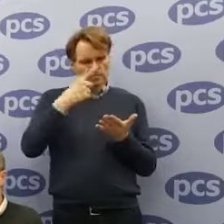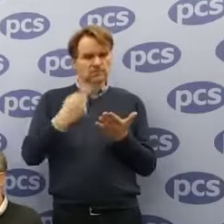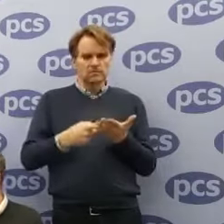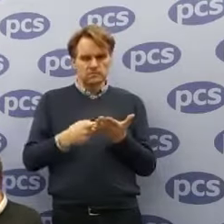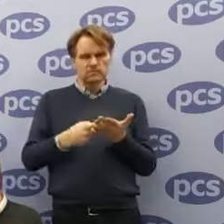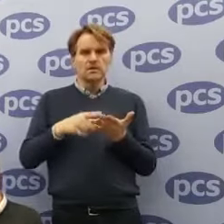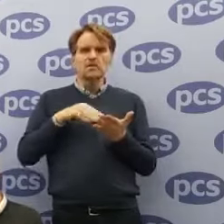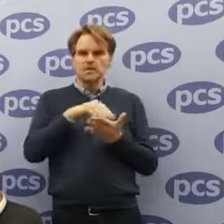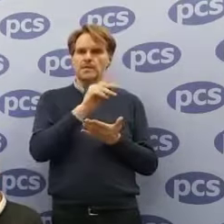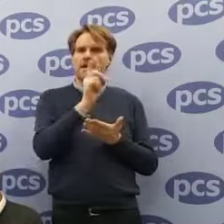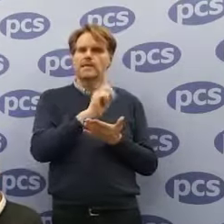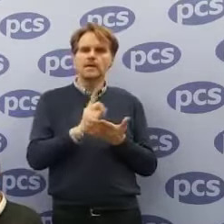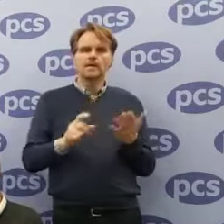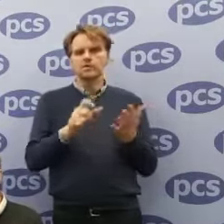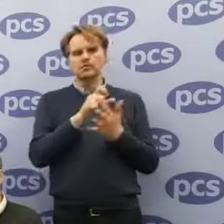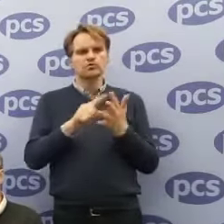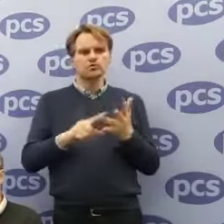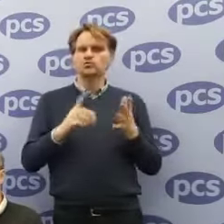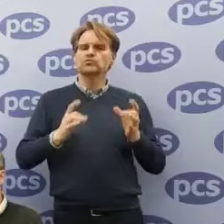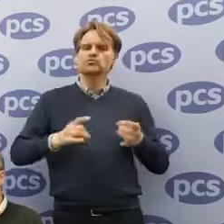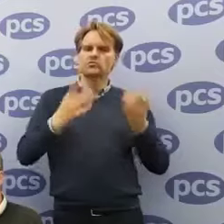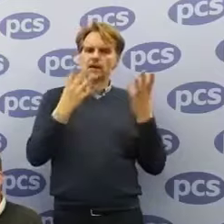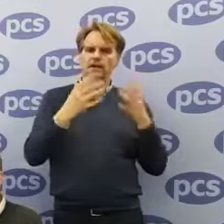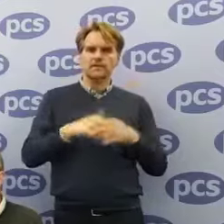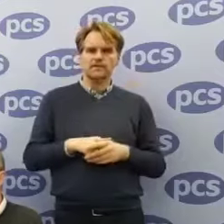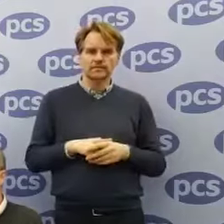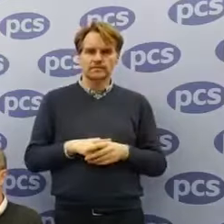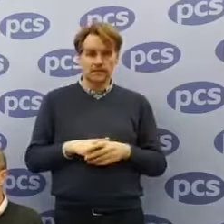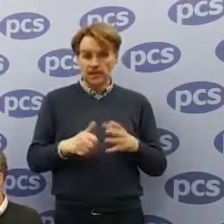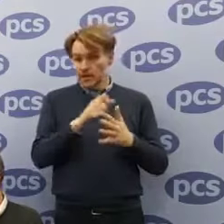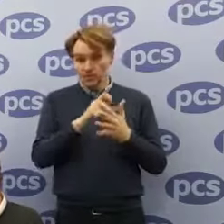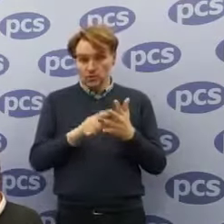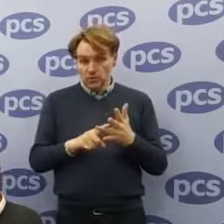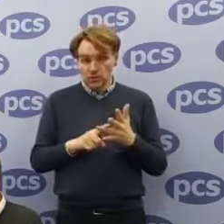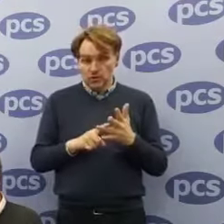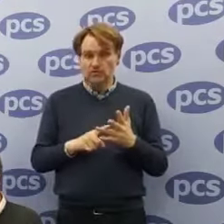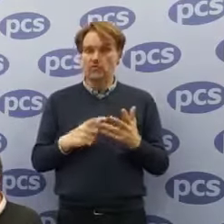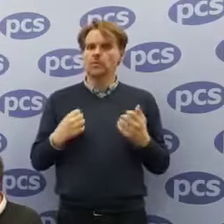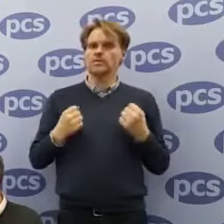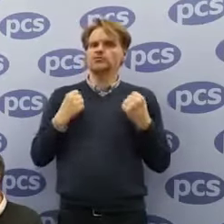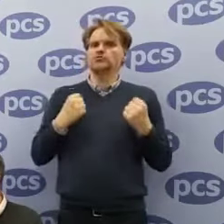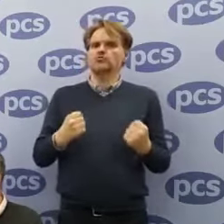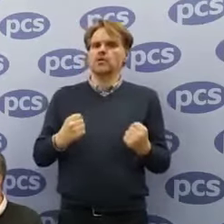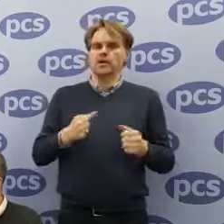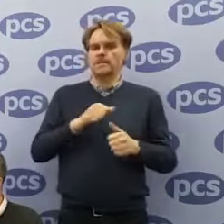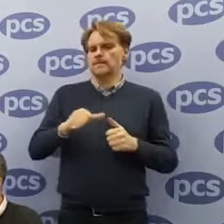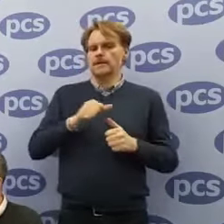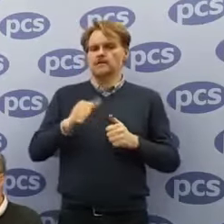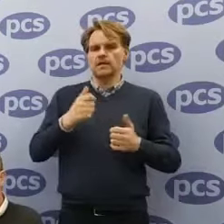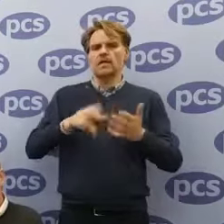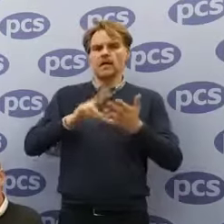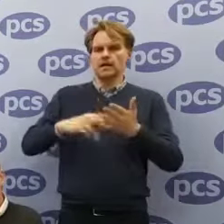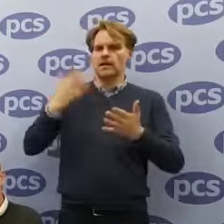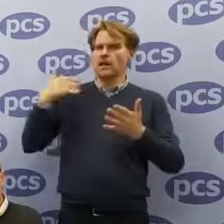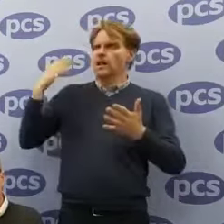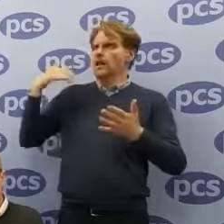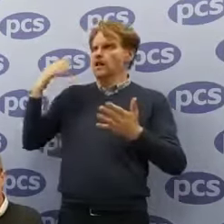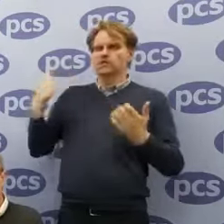pay people to take industrial action and if we do that we're potentially stronger than we have been for many a year. Okay thank you there's a couple of